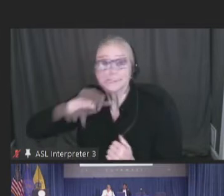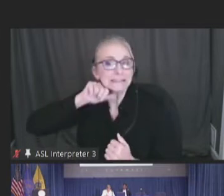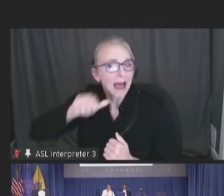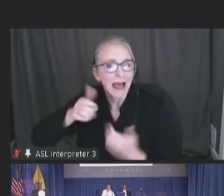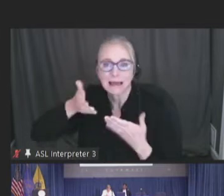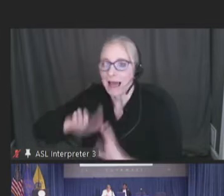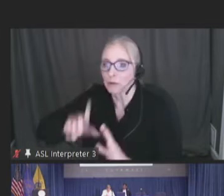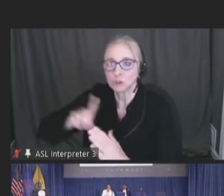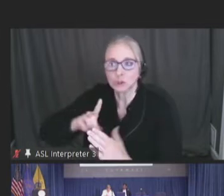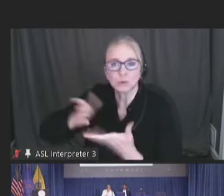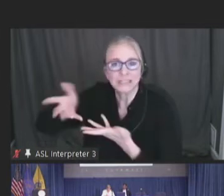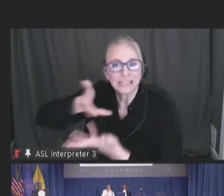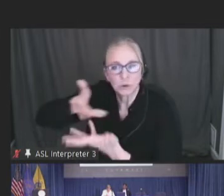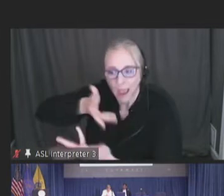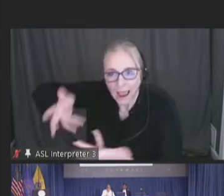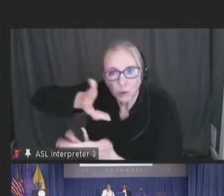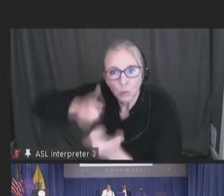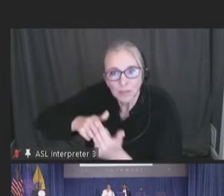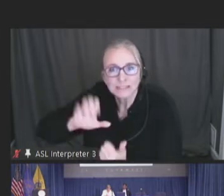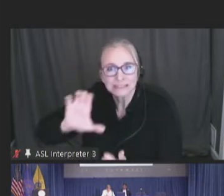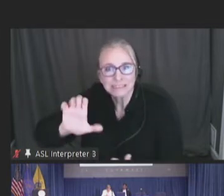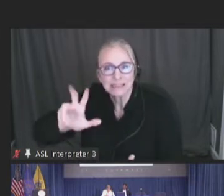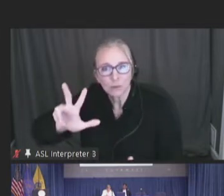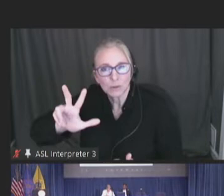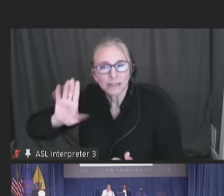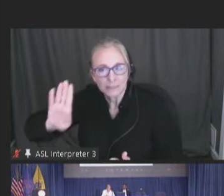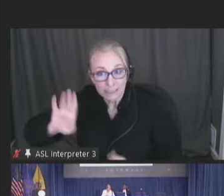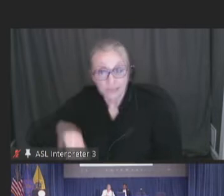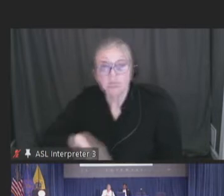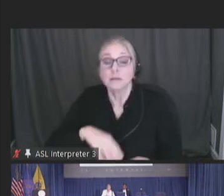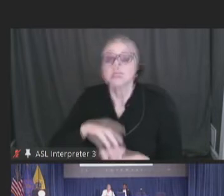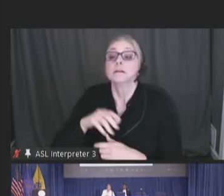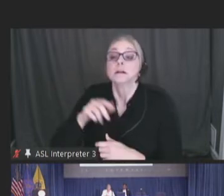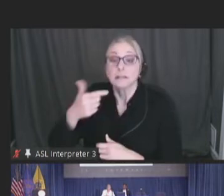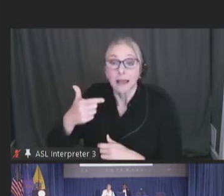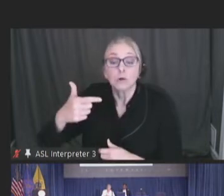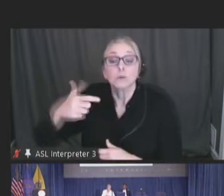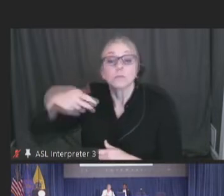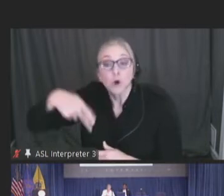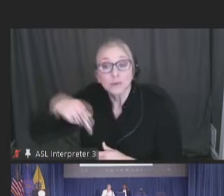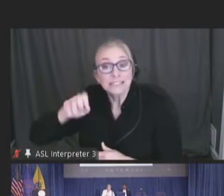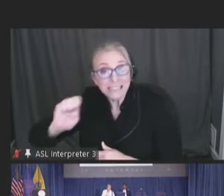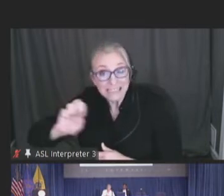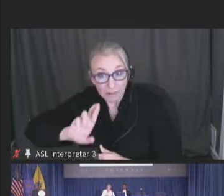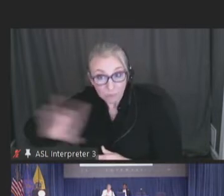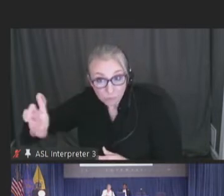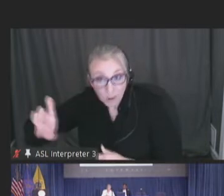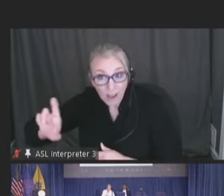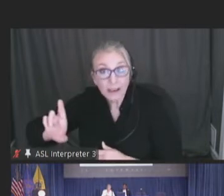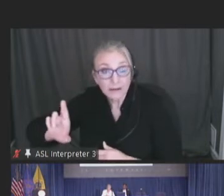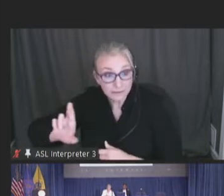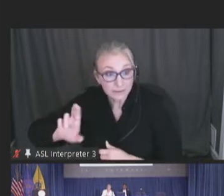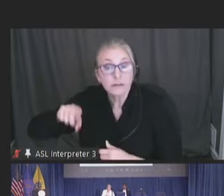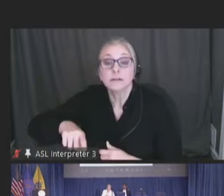interact with complement C3b; bind to glycoprotein E on the right side of this slide, not allow